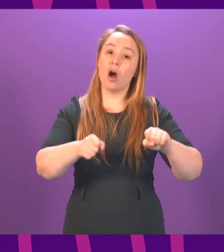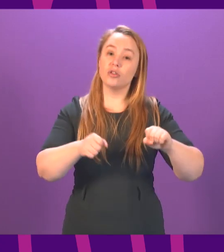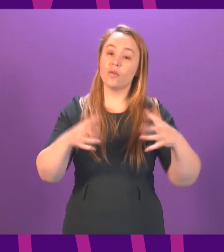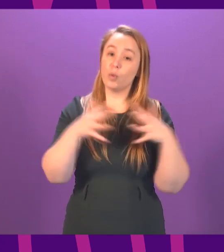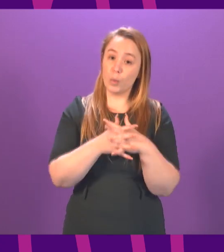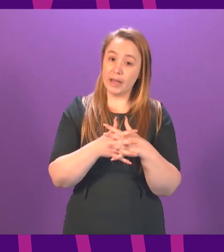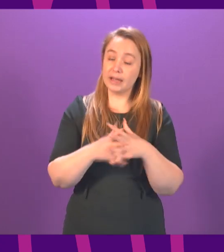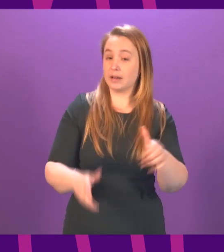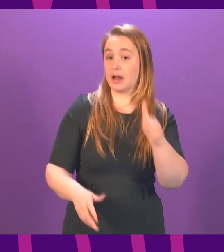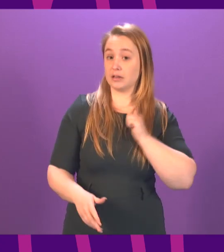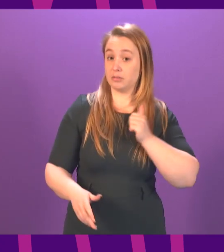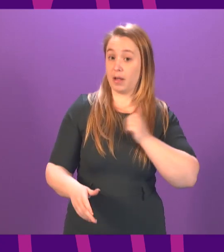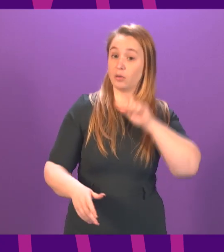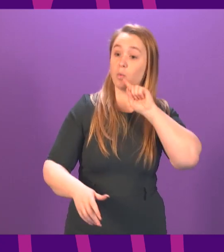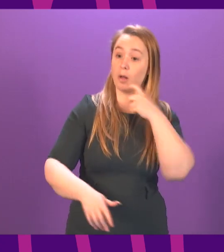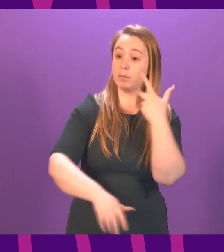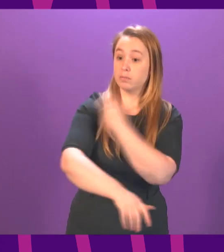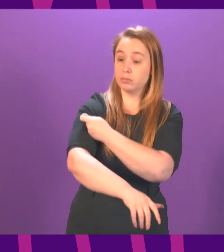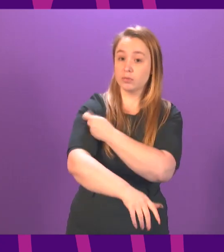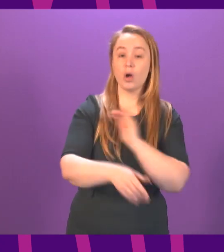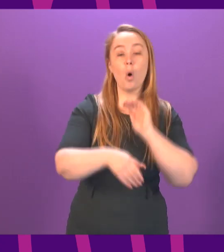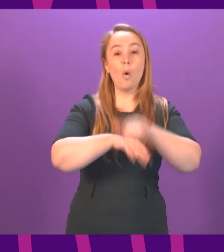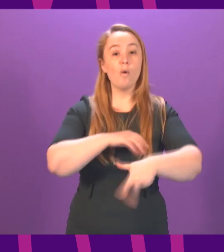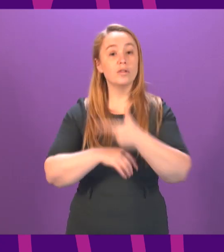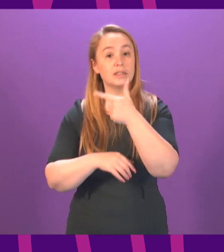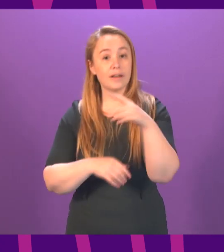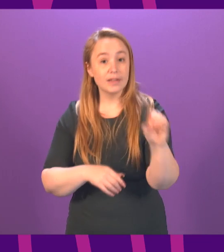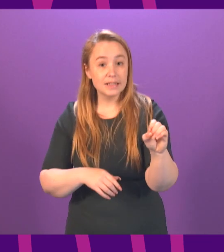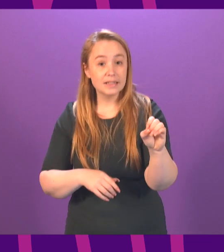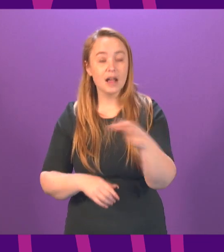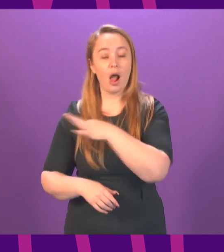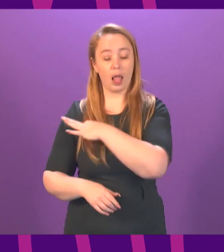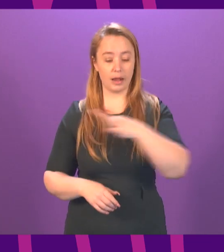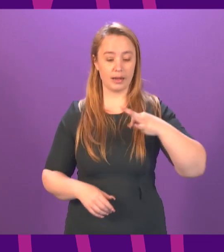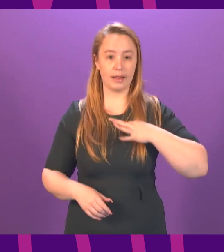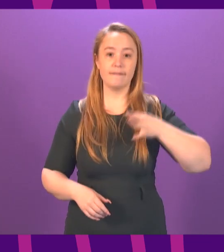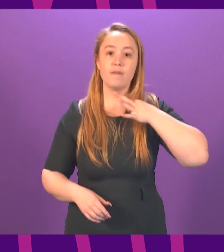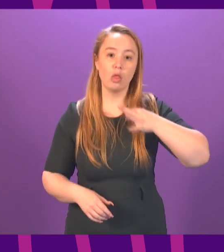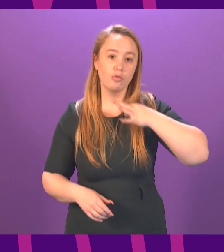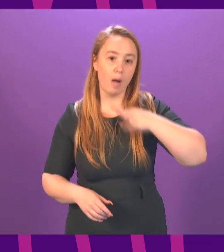the end of next week. The over-70s, the clinically extremely vulnerable and some under-70s will start